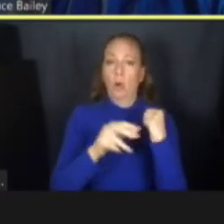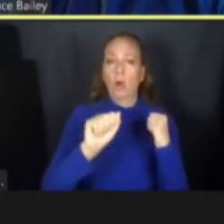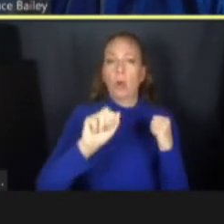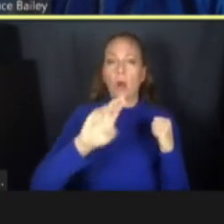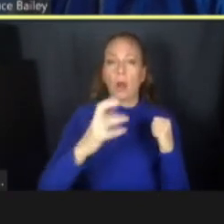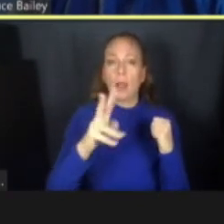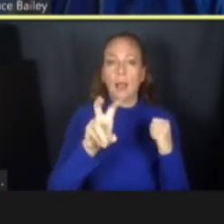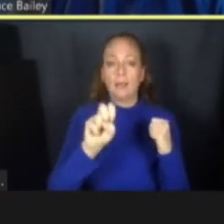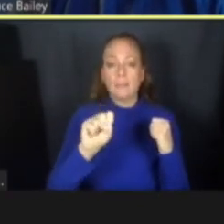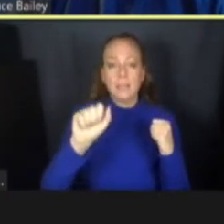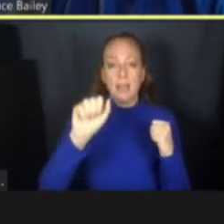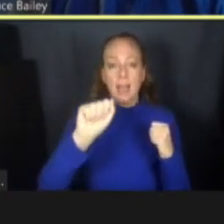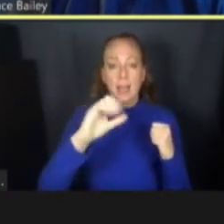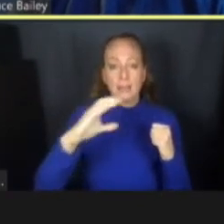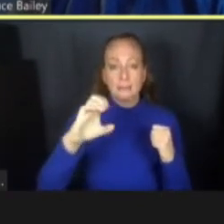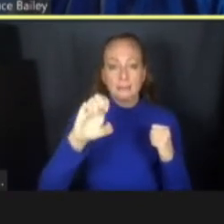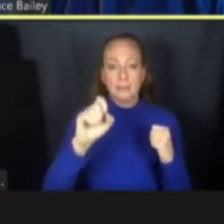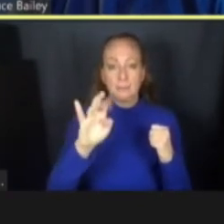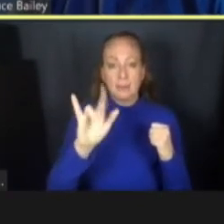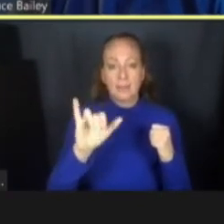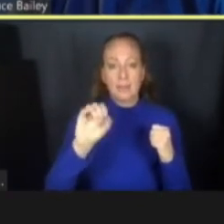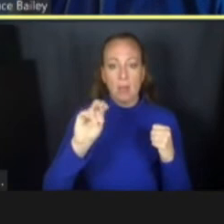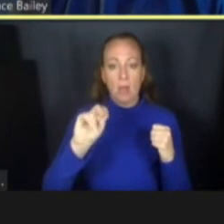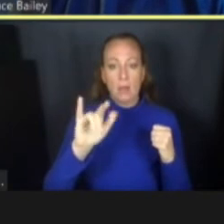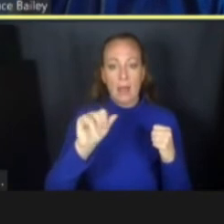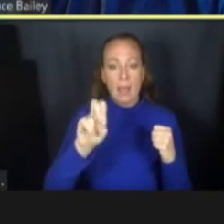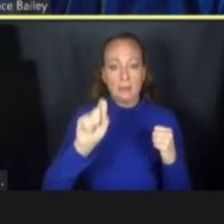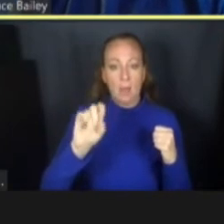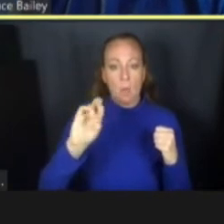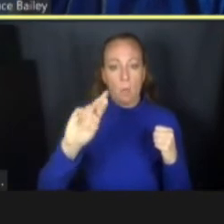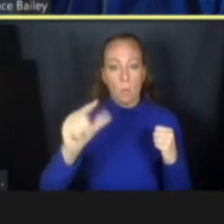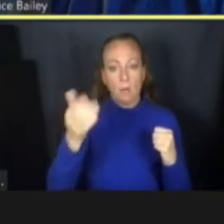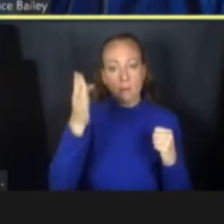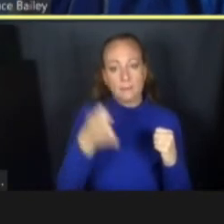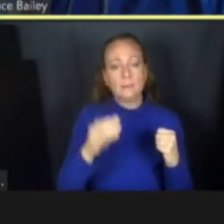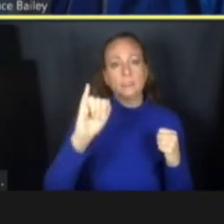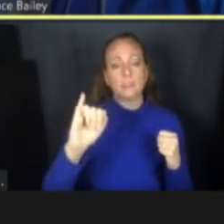All one word, accessibilityonline.org/cioc-508-archives.